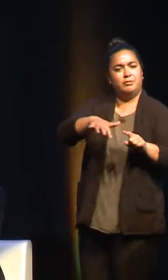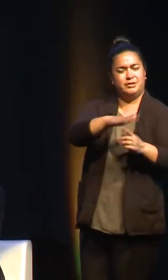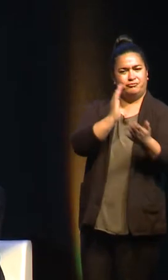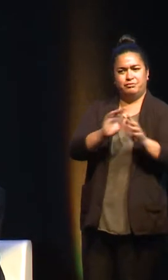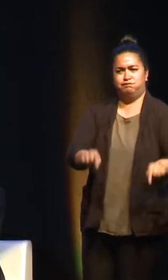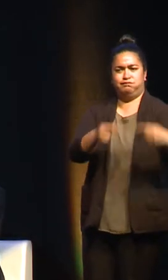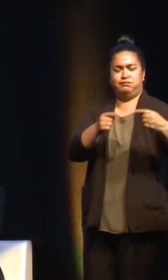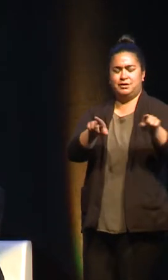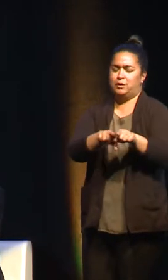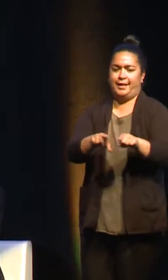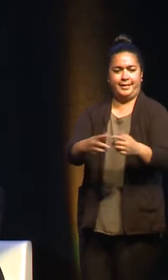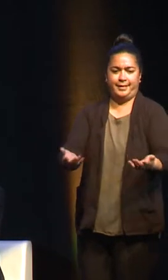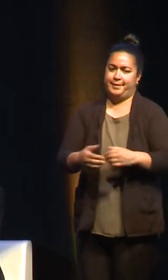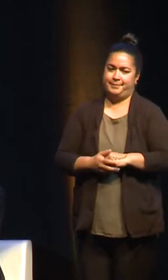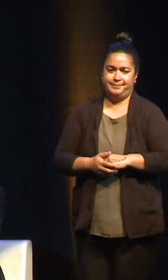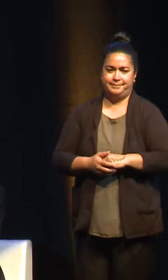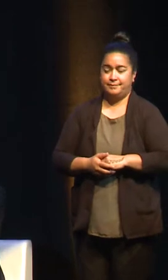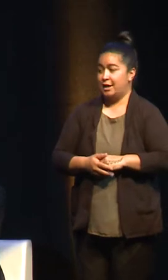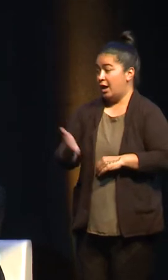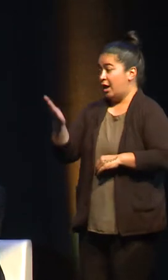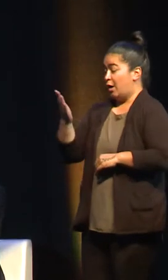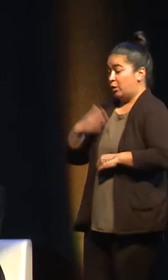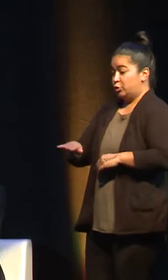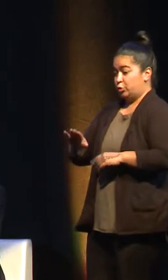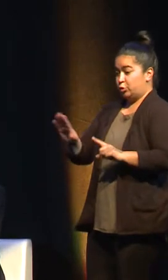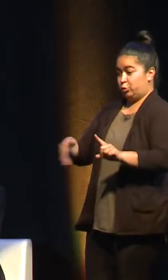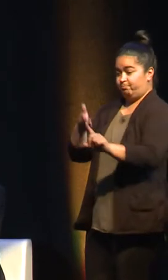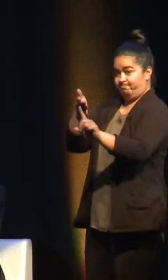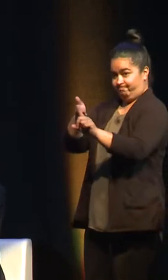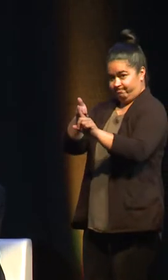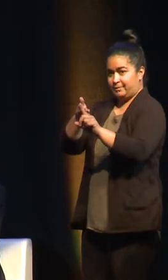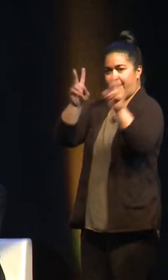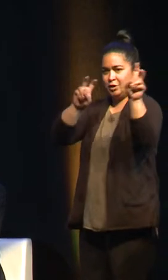Jehan: I want to come to this issue of how we include rangatahi in this discussion at